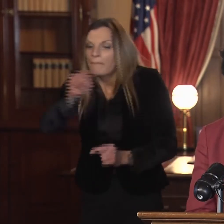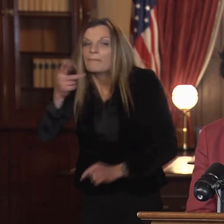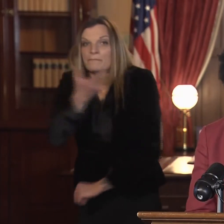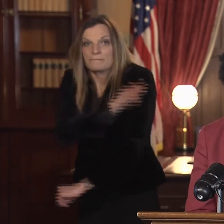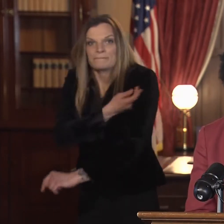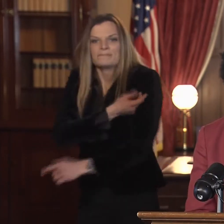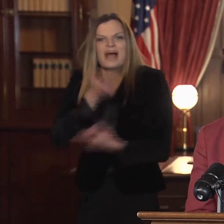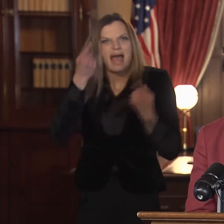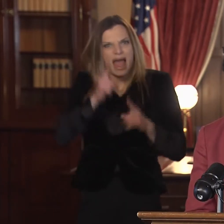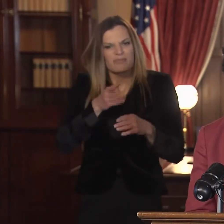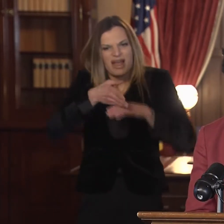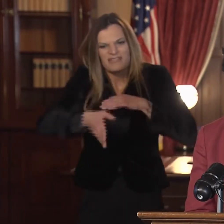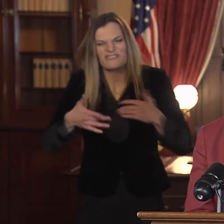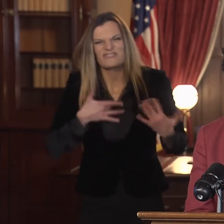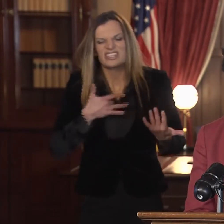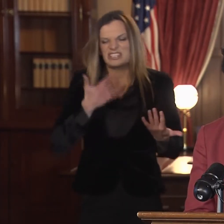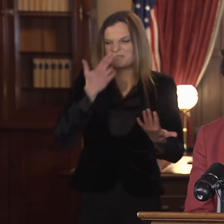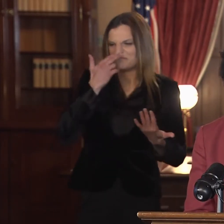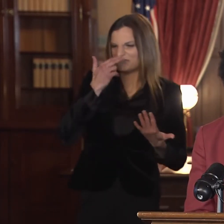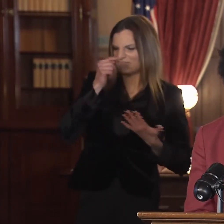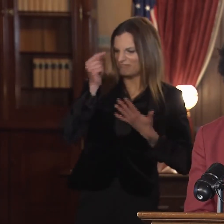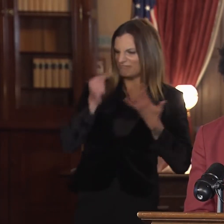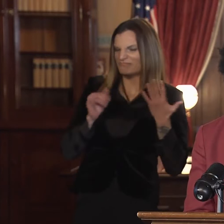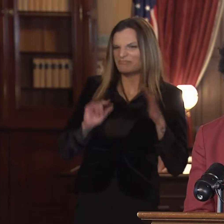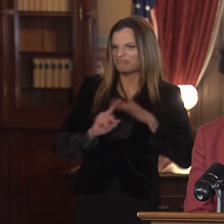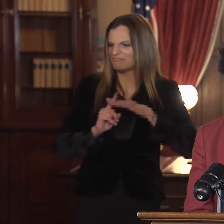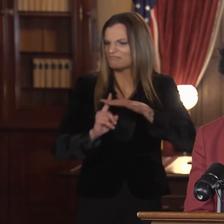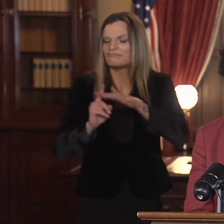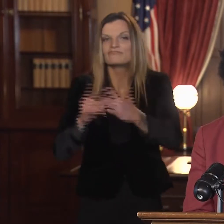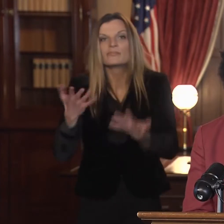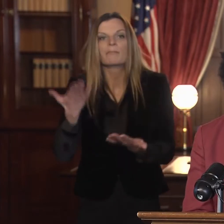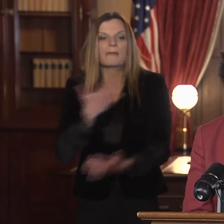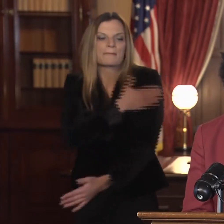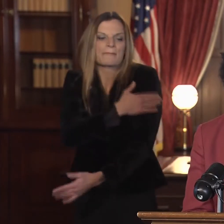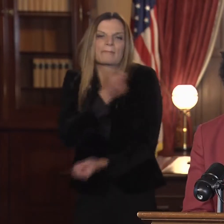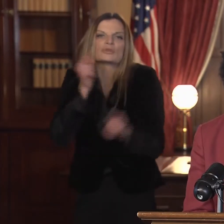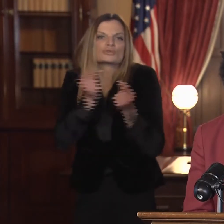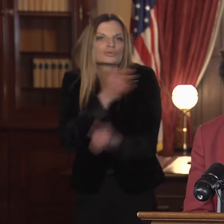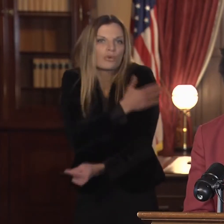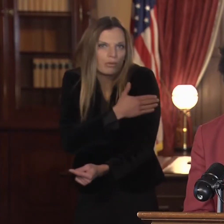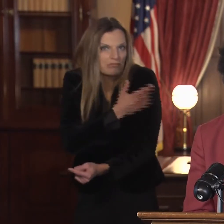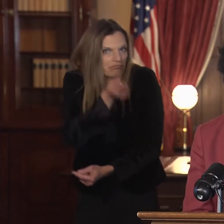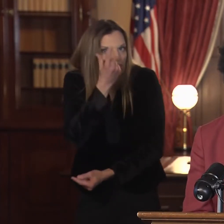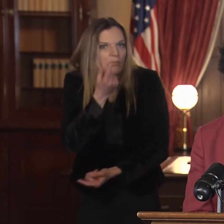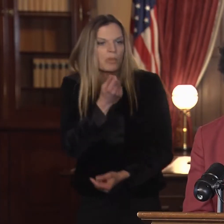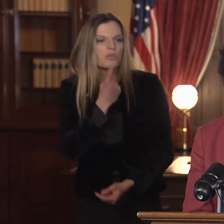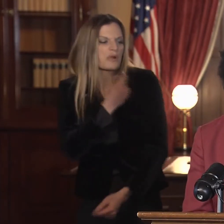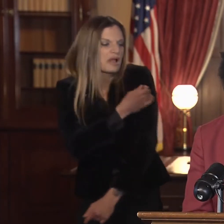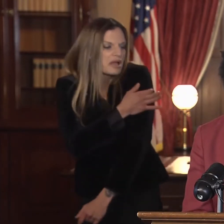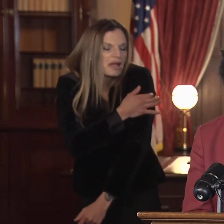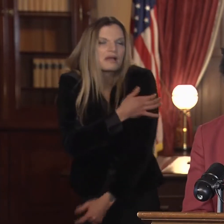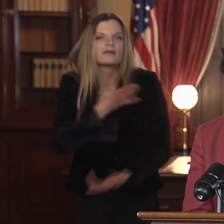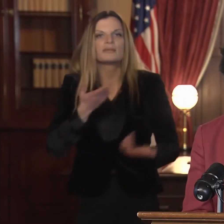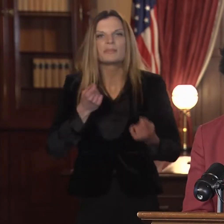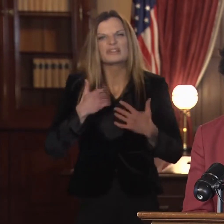SOME PEOPLE WILL HAVE MILD SIDE EFFECTS DUE TO THE VACCINE. SYMPTOMS LIKE A LOWE GRADE FEVER